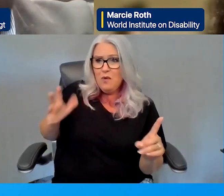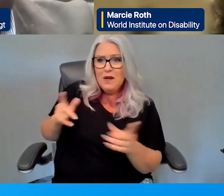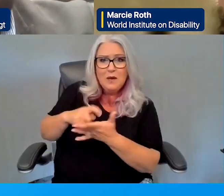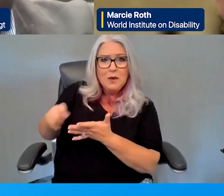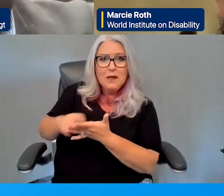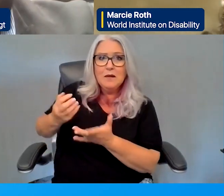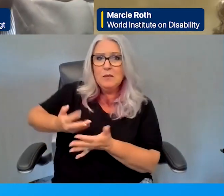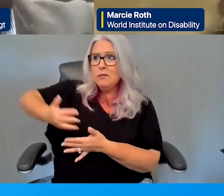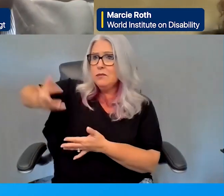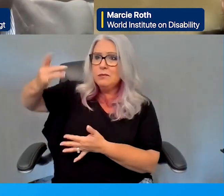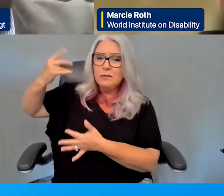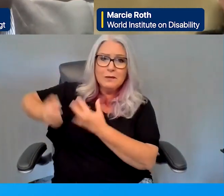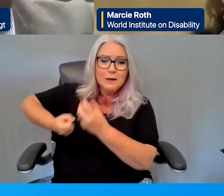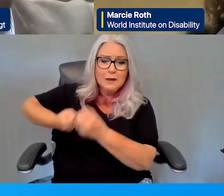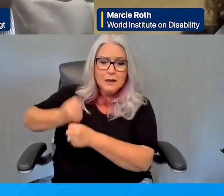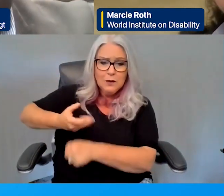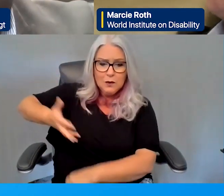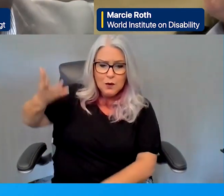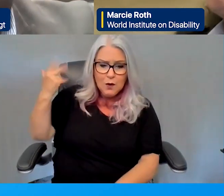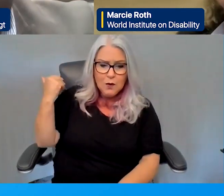being enforced and the oversight is not there. You touched on a